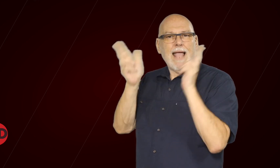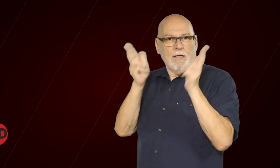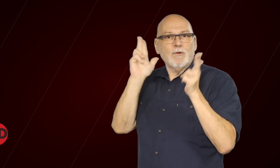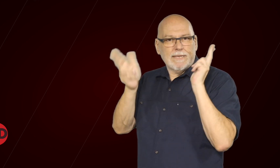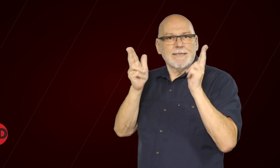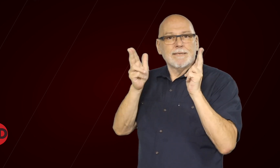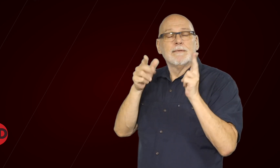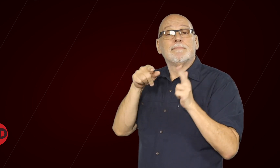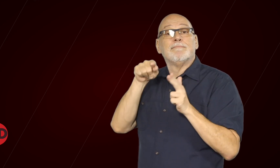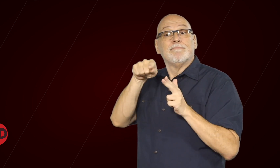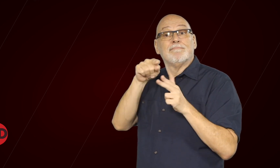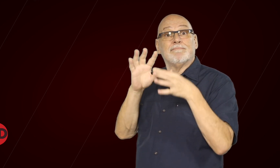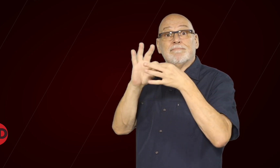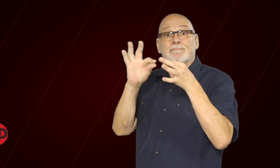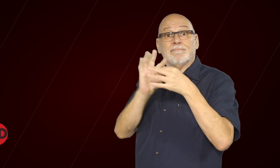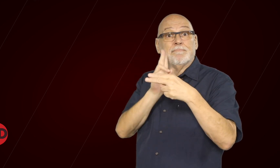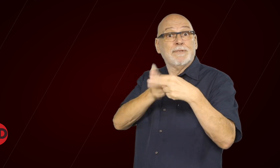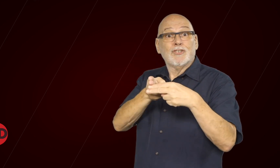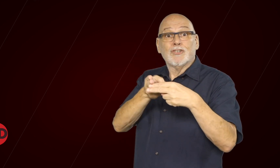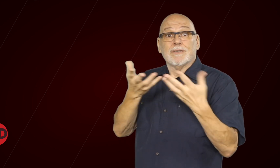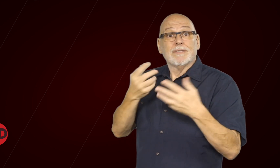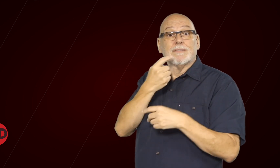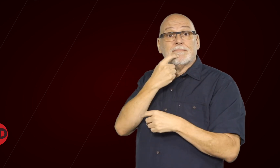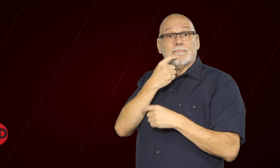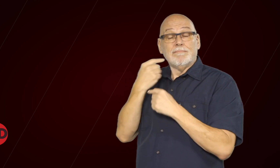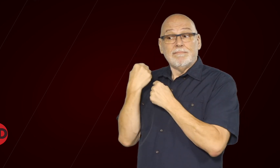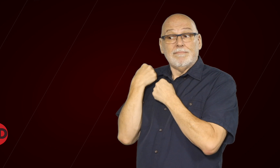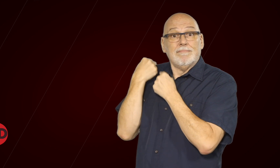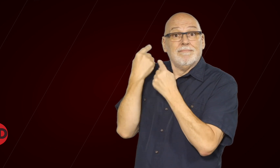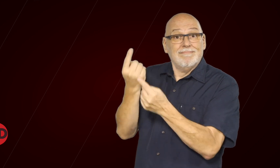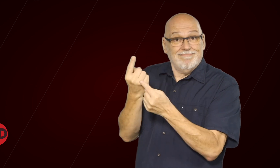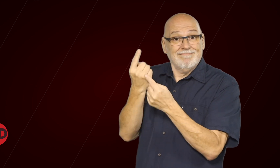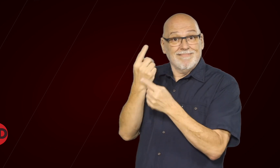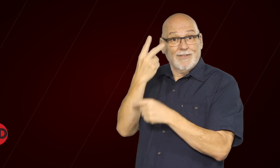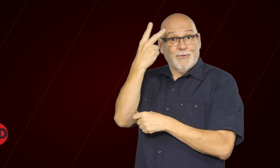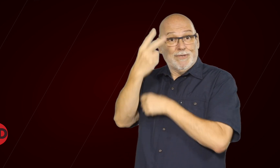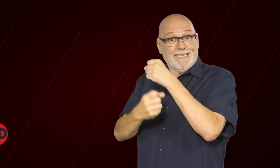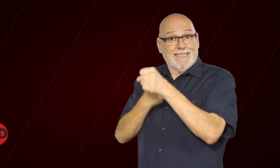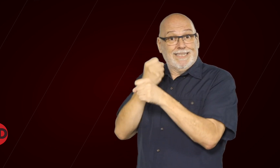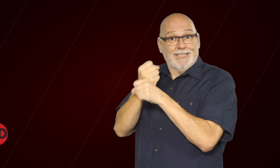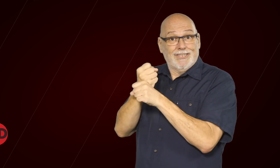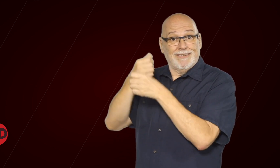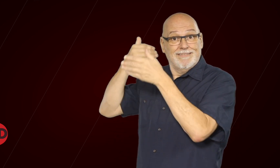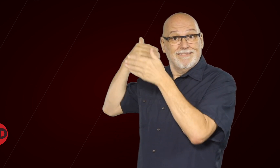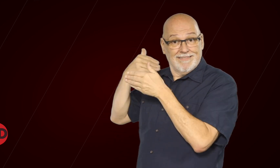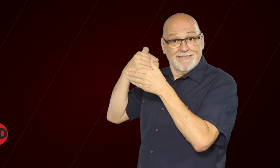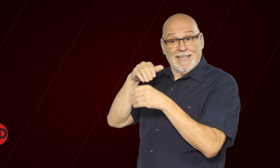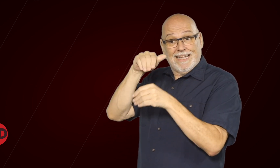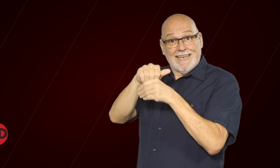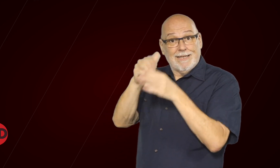Angela mentioned that "Over the past two years, the in-person